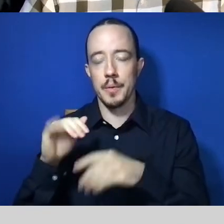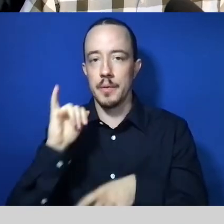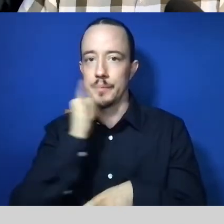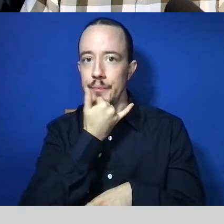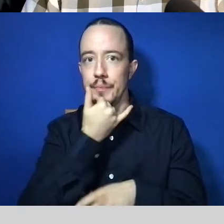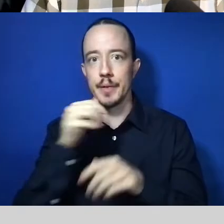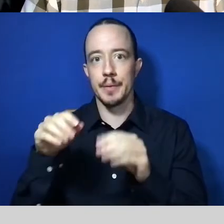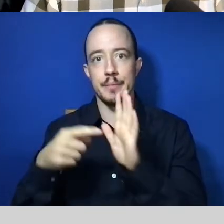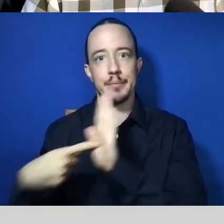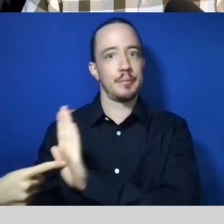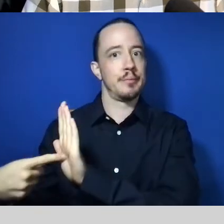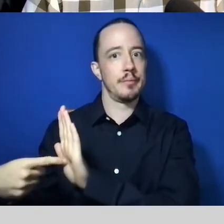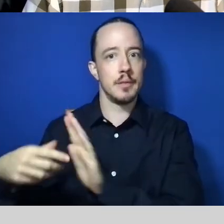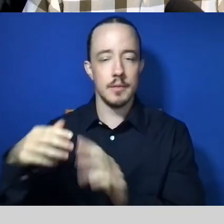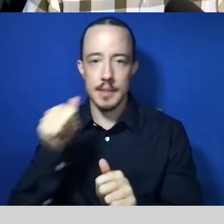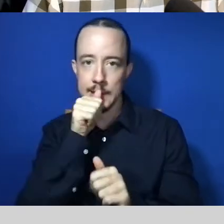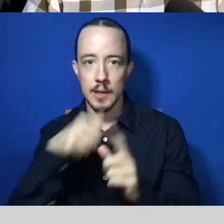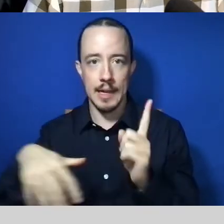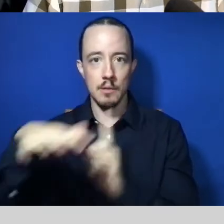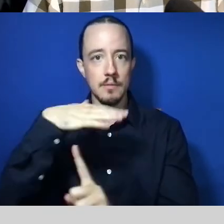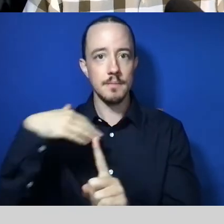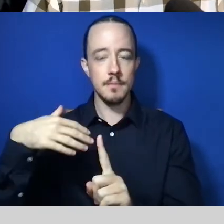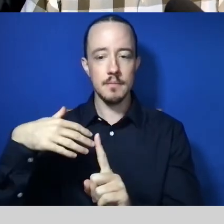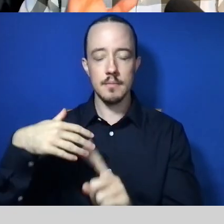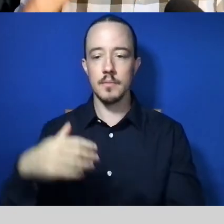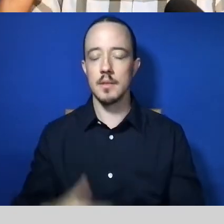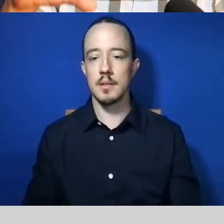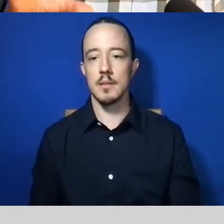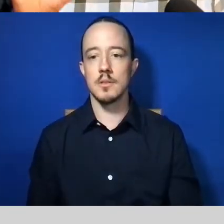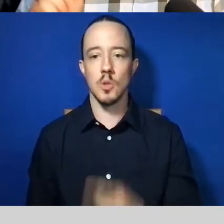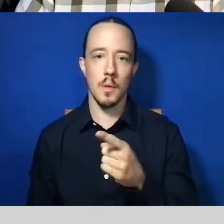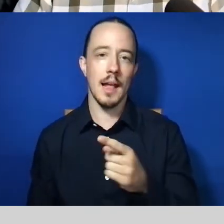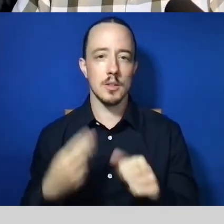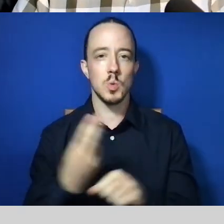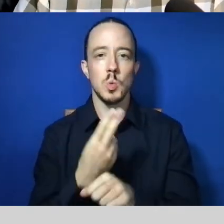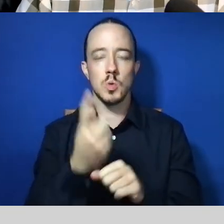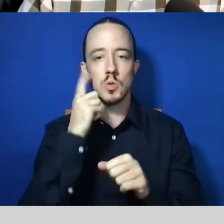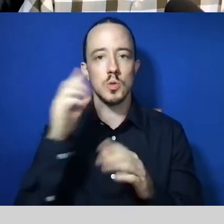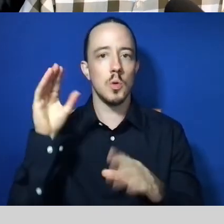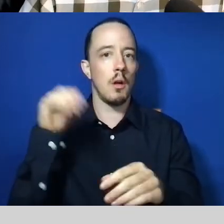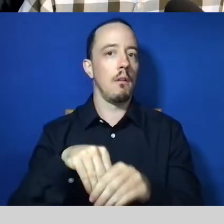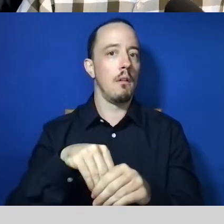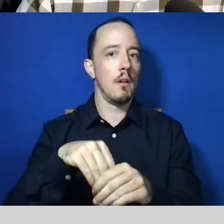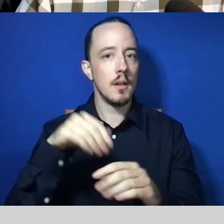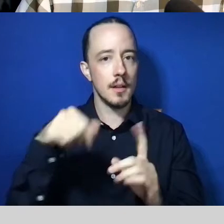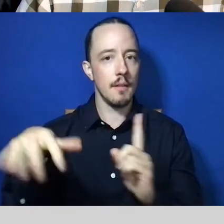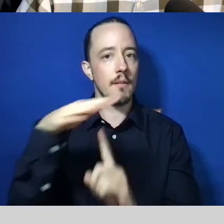So the Parameter Store here is used to inject those into the environment as we are starting up those instances